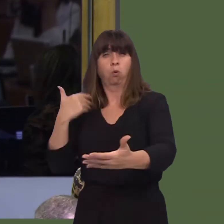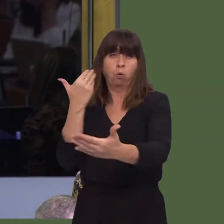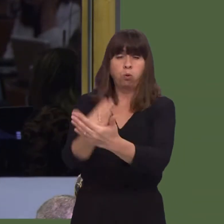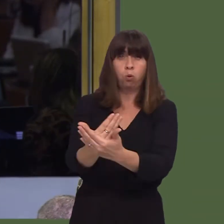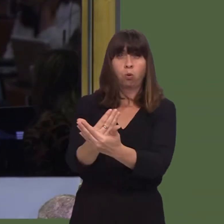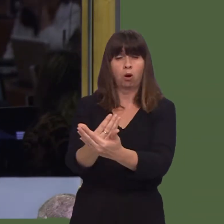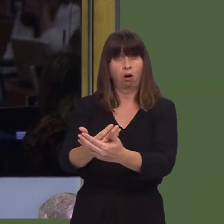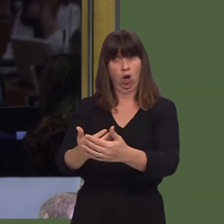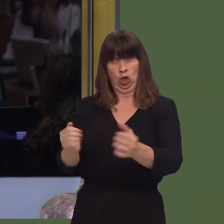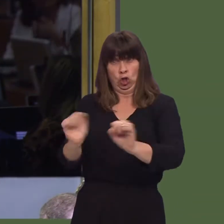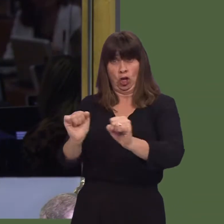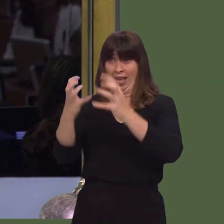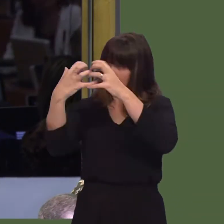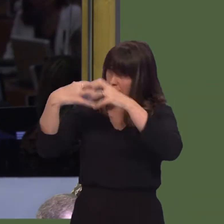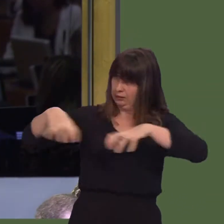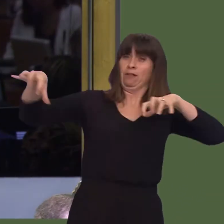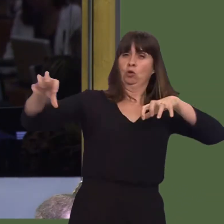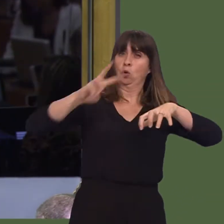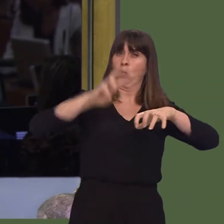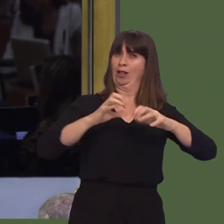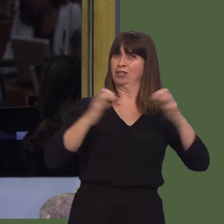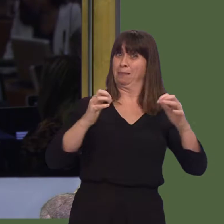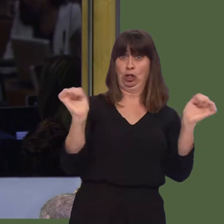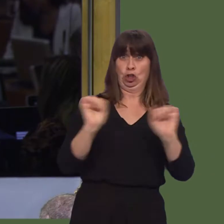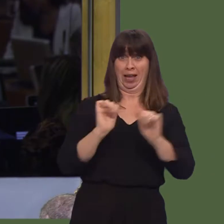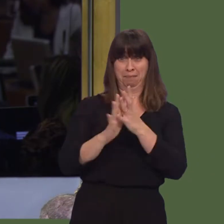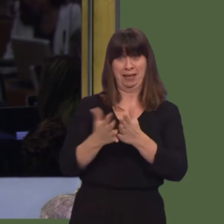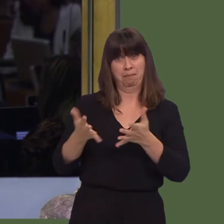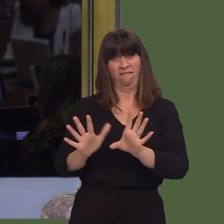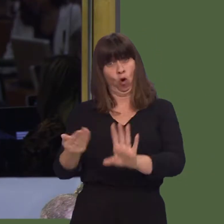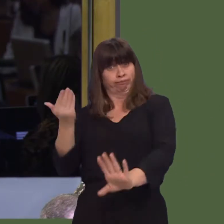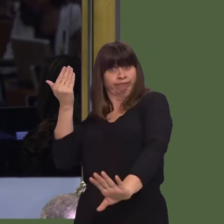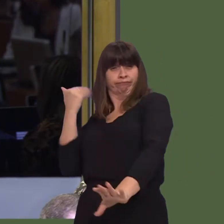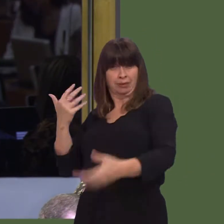And I'm sure that you will understand that communities are beginning to lose patience with the speed of change.